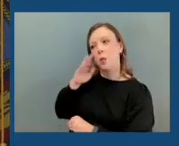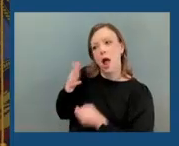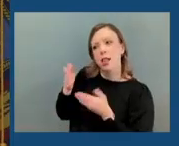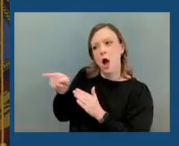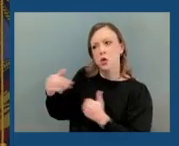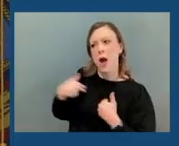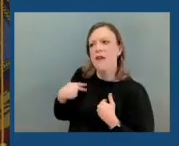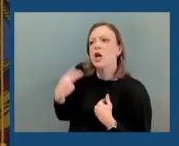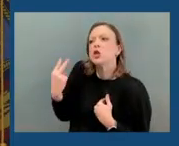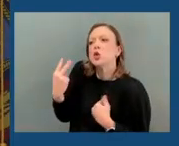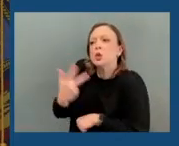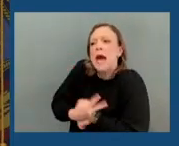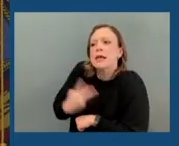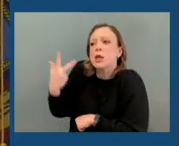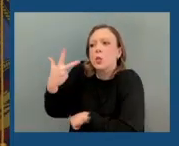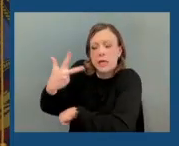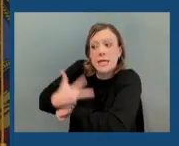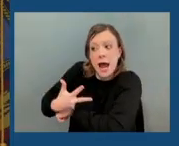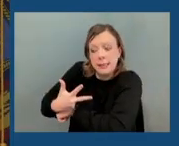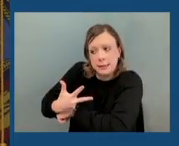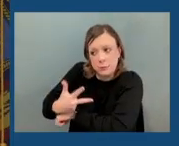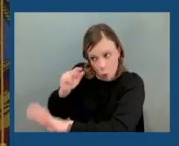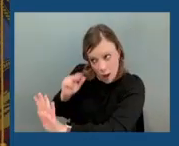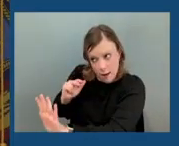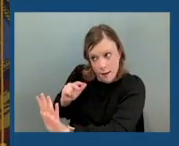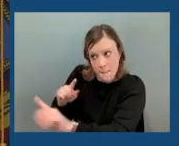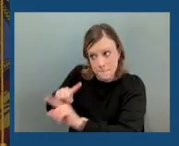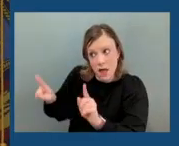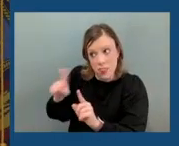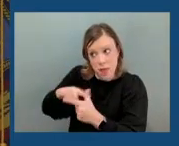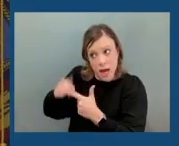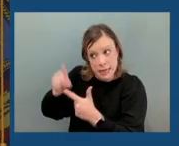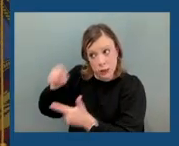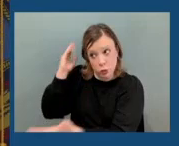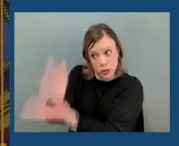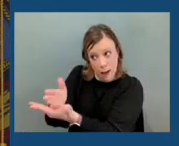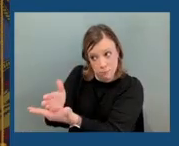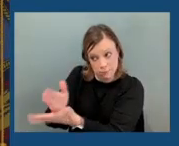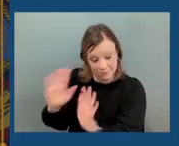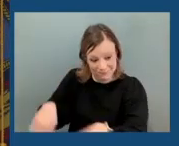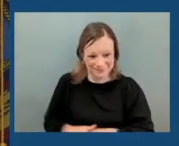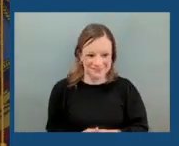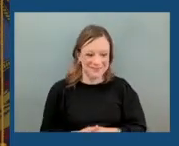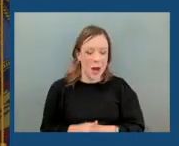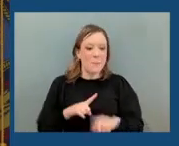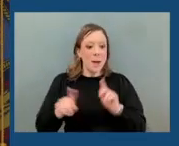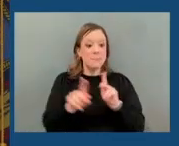but I'm very impatient because people's lives are on the line. Public safety is on the line.